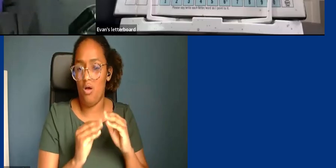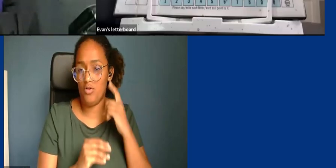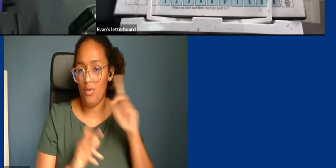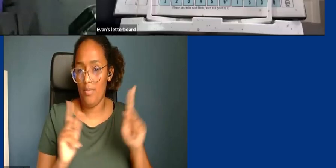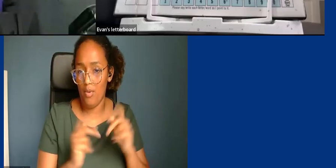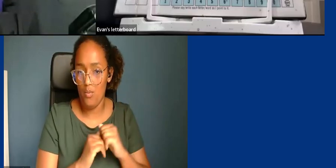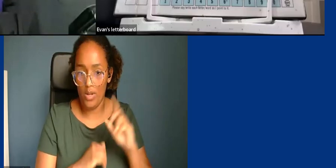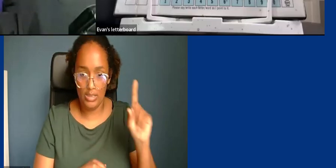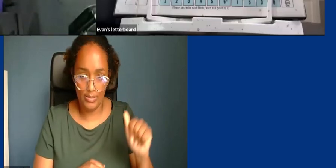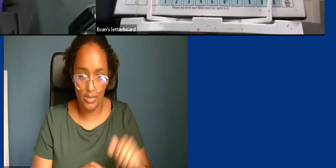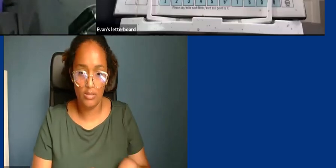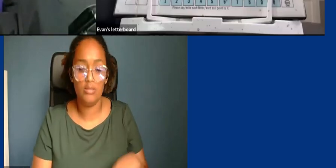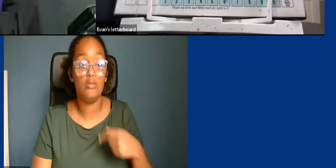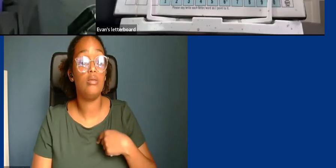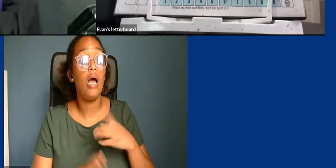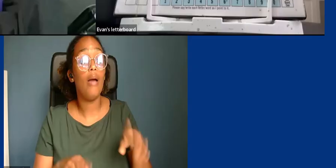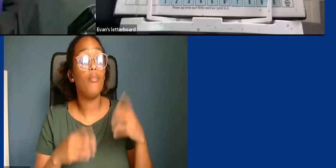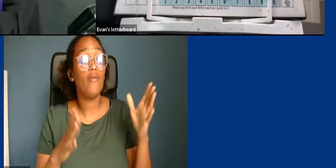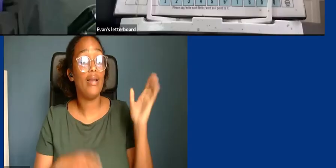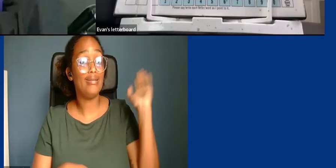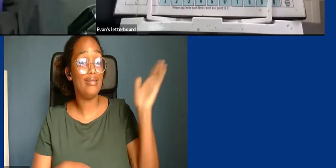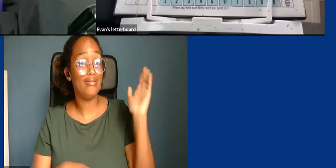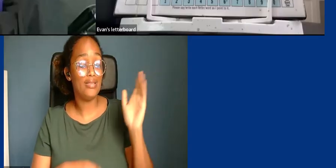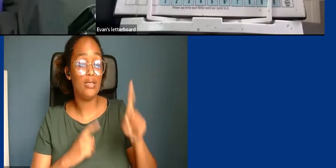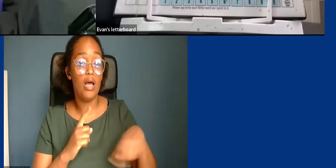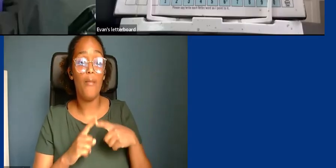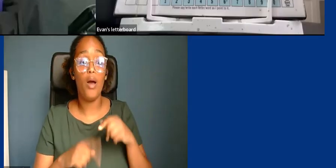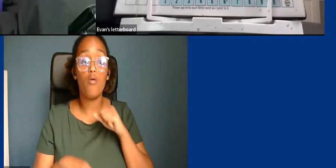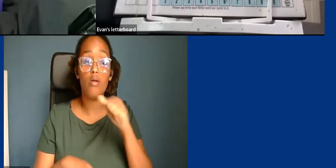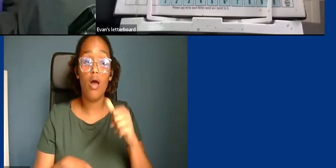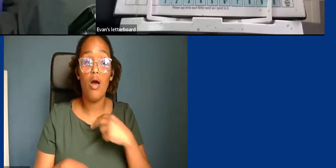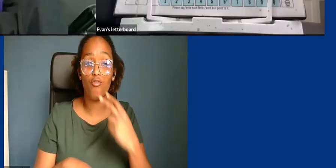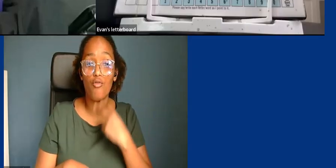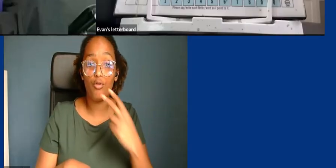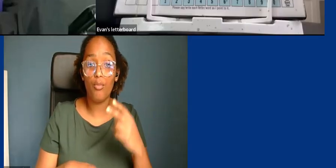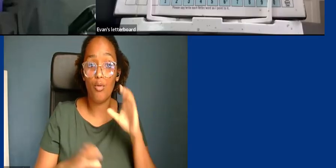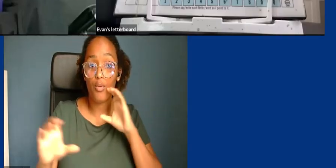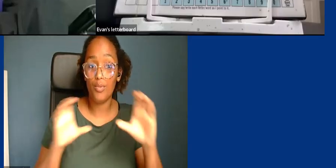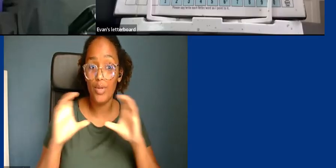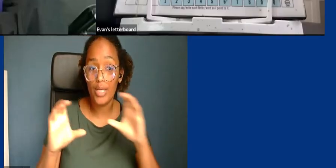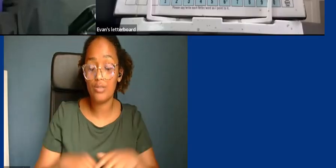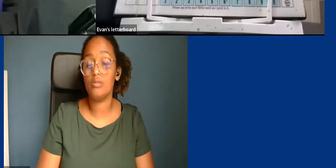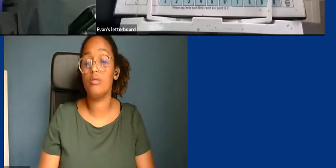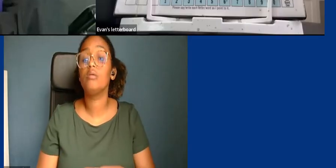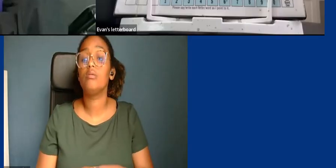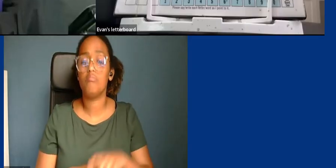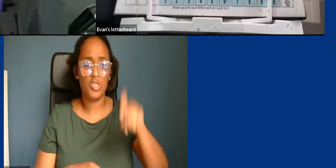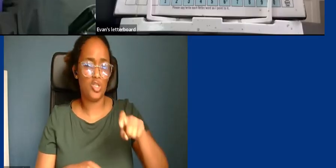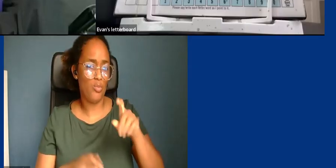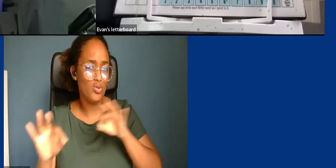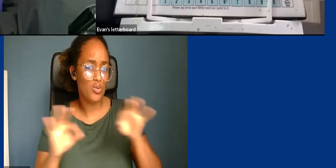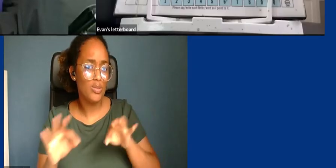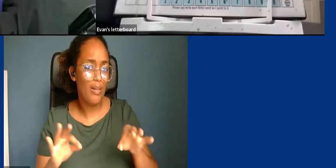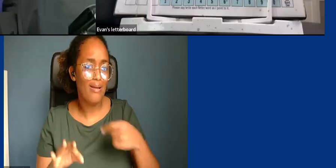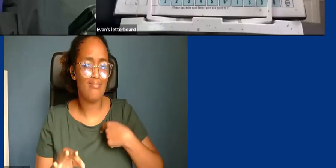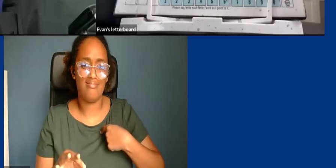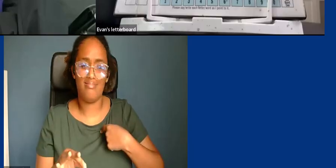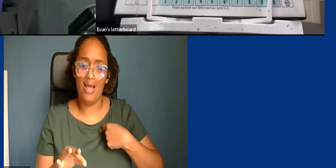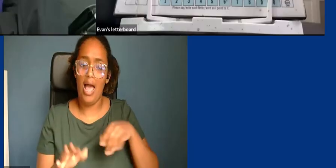non-verbal communication. My speech was supposed to explain why I choose to communicate the way I do.